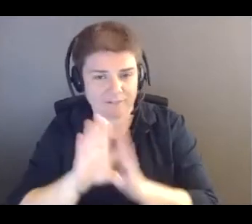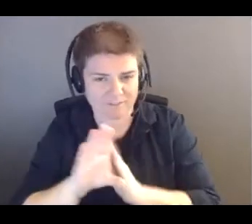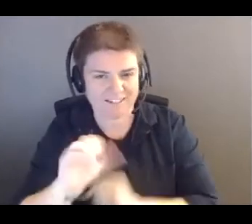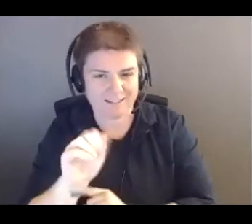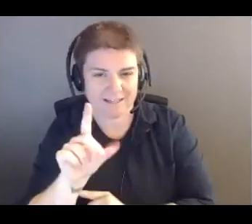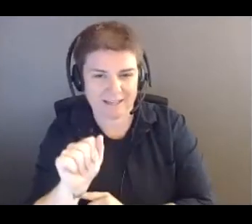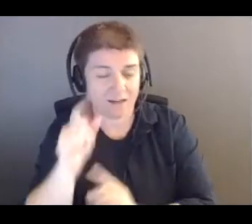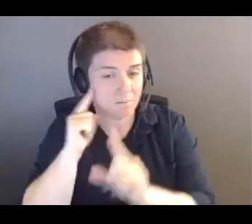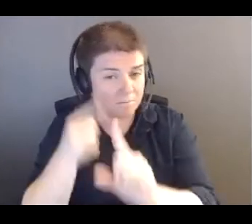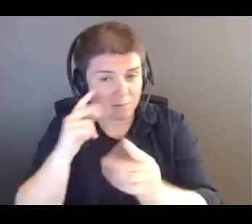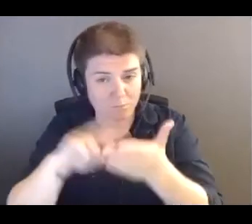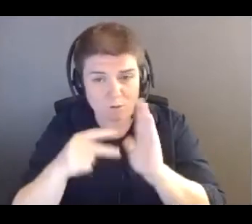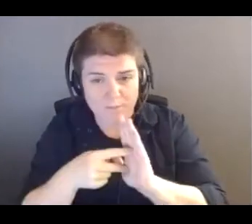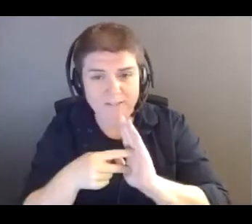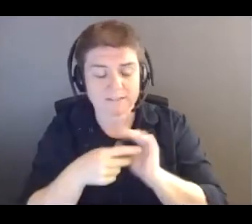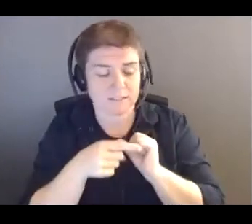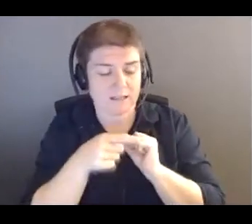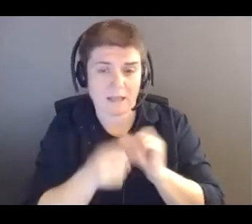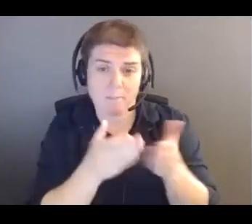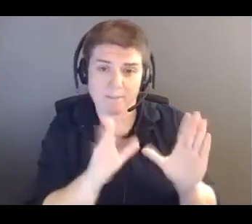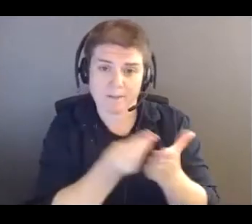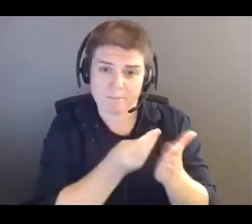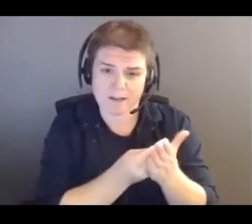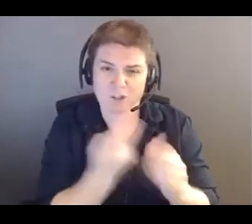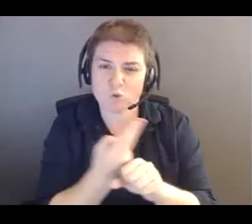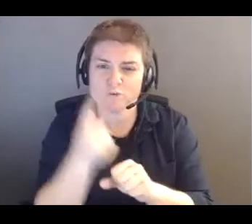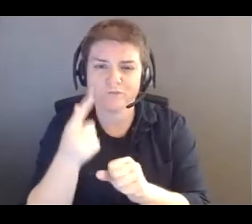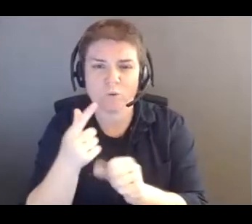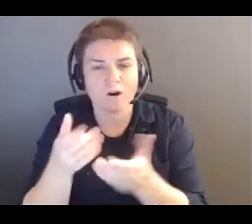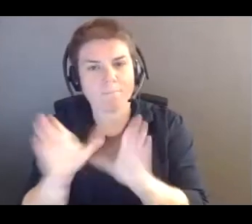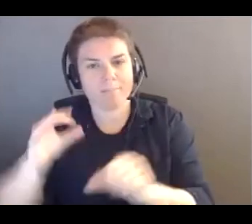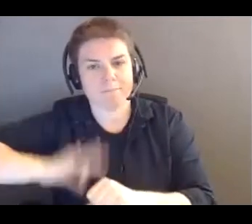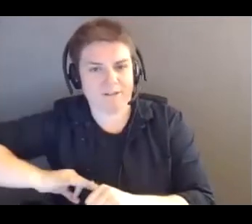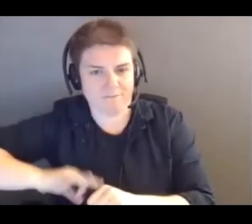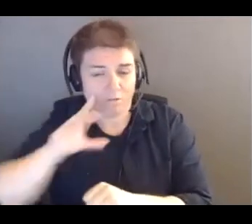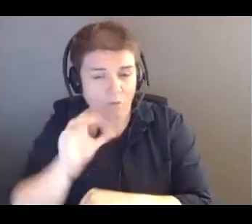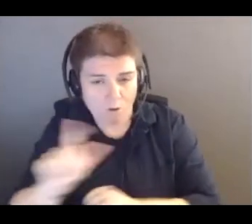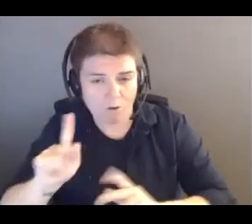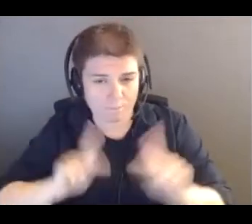to steward public dollars for public good and that means for all Calgarians. This means